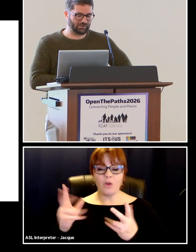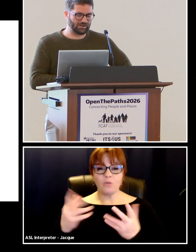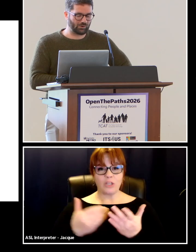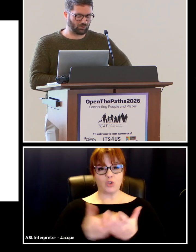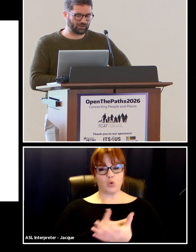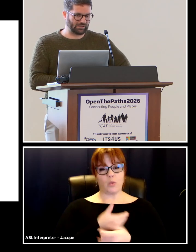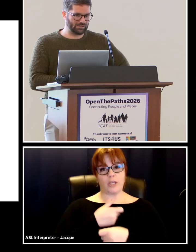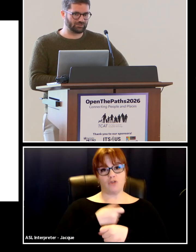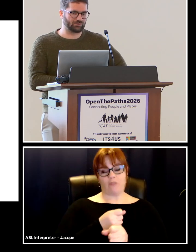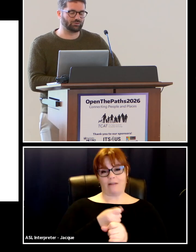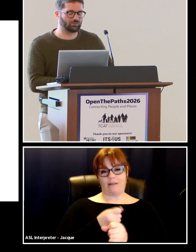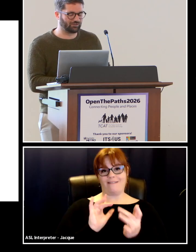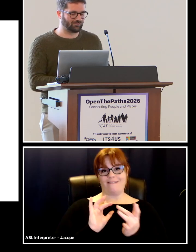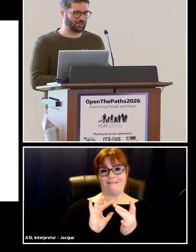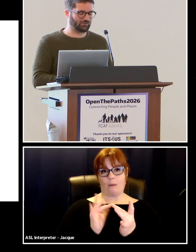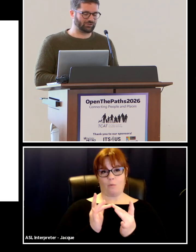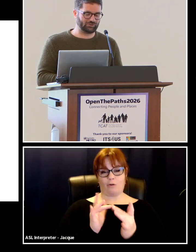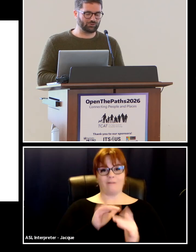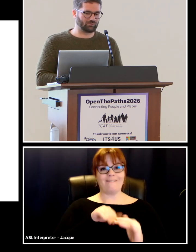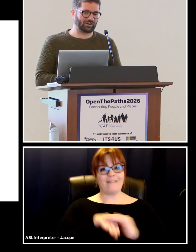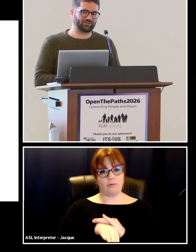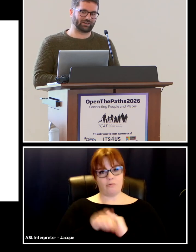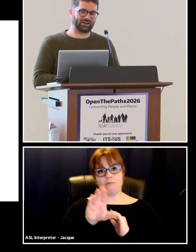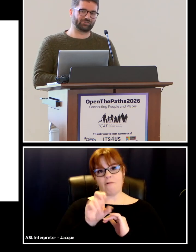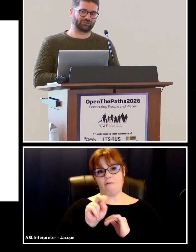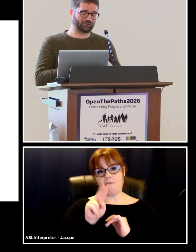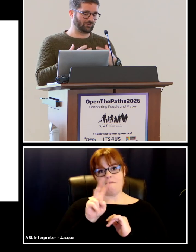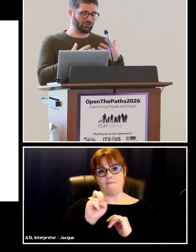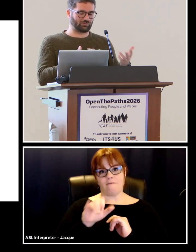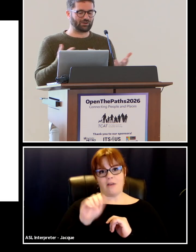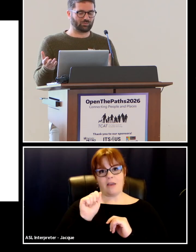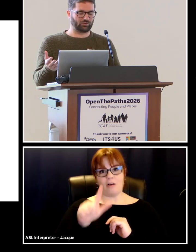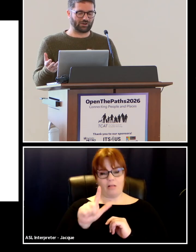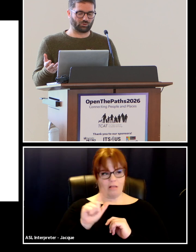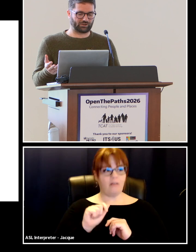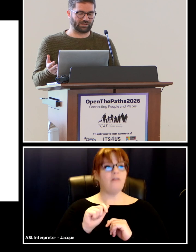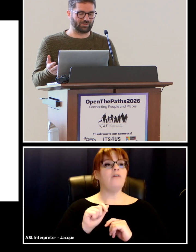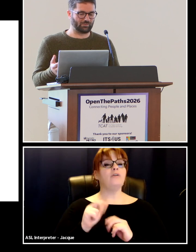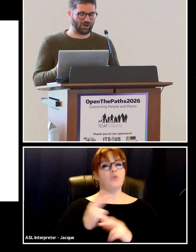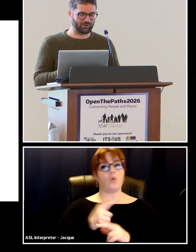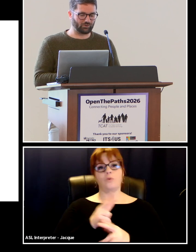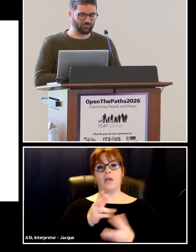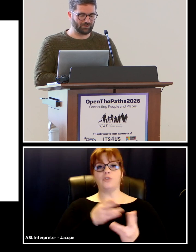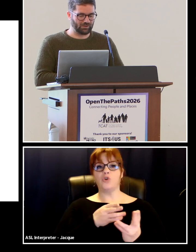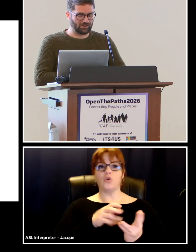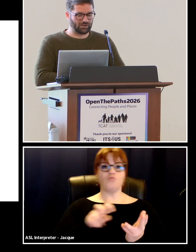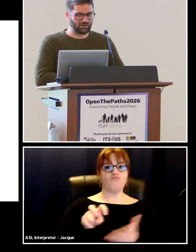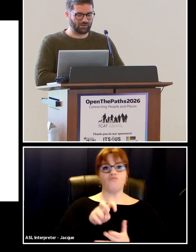uh network into Conveyal to utilize as your routable network in the model.